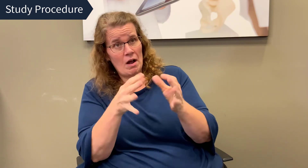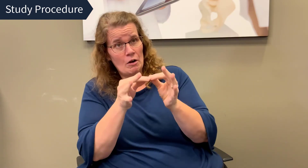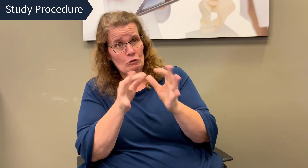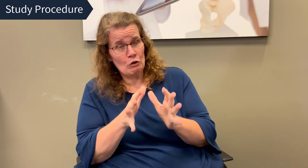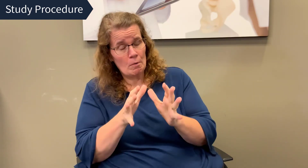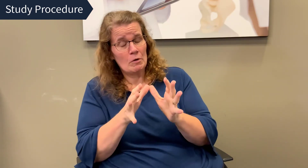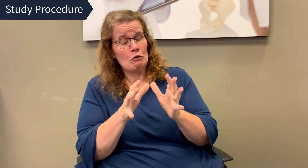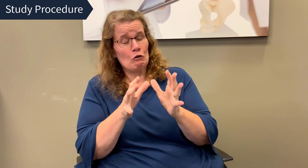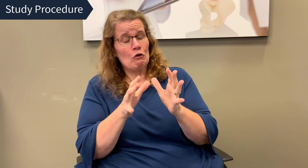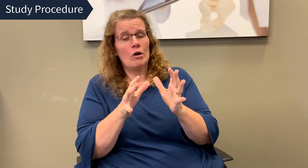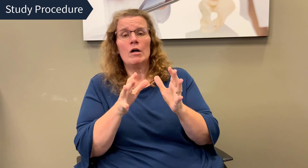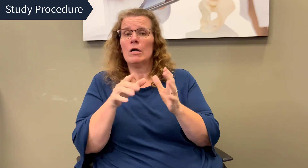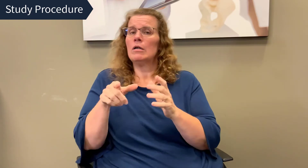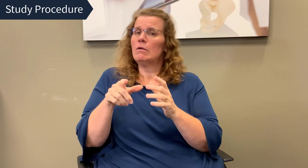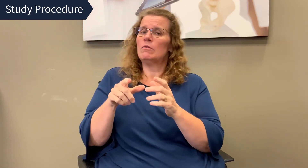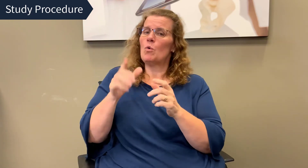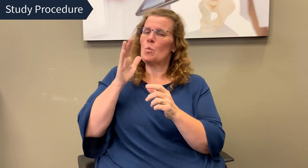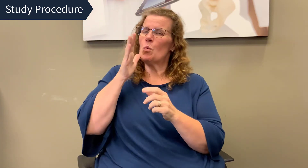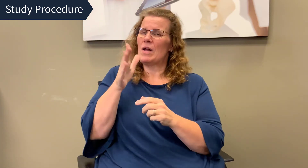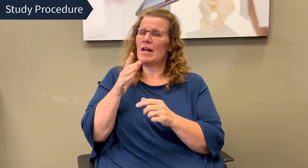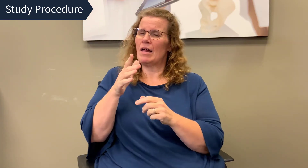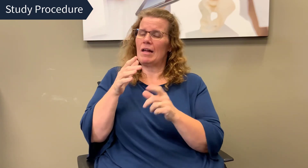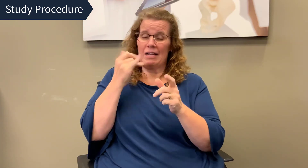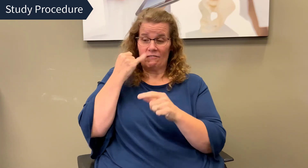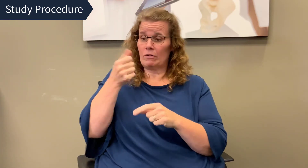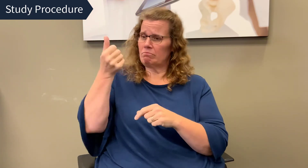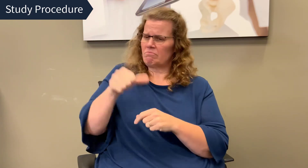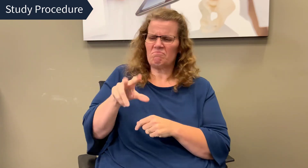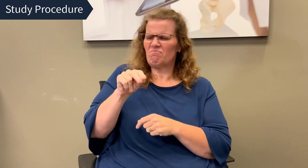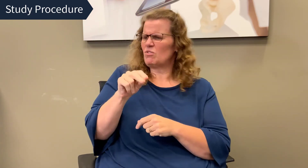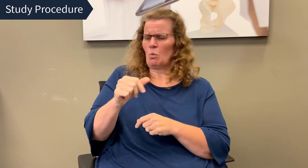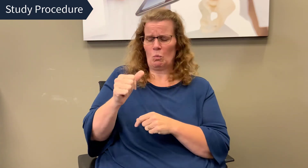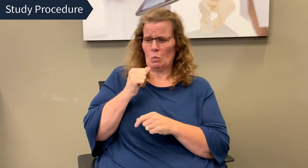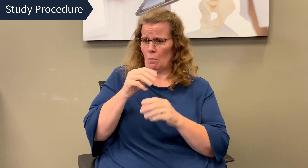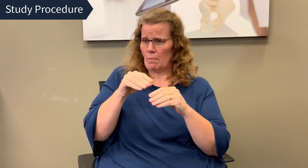they documented the results of asking for an interpreter. We also included